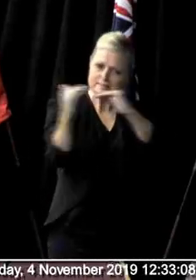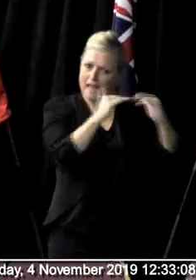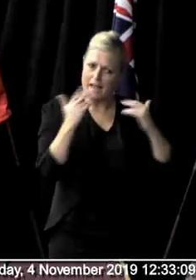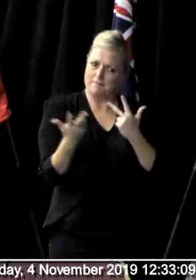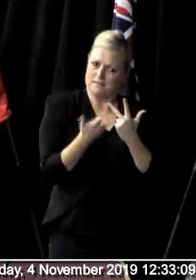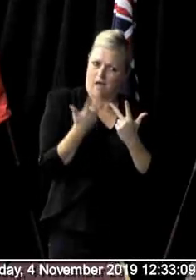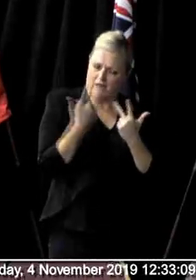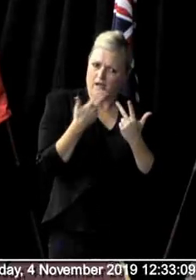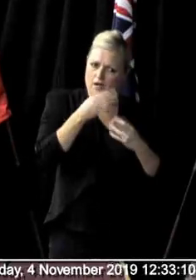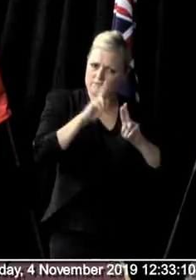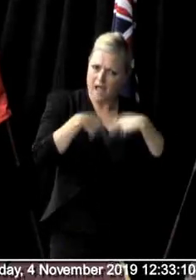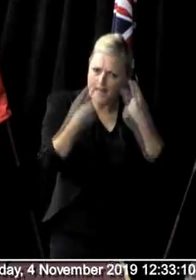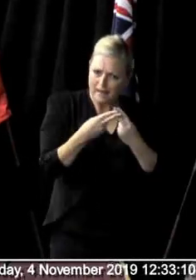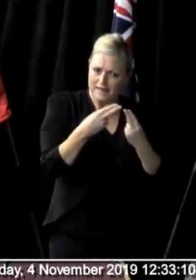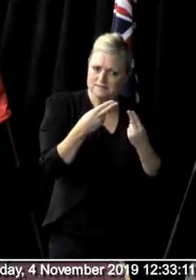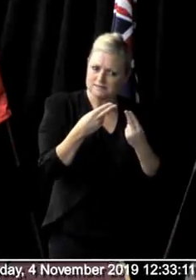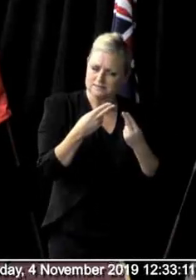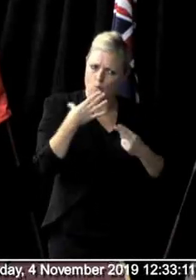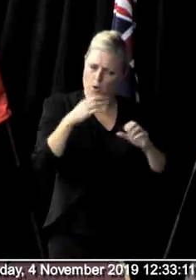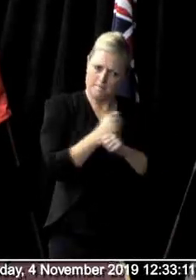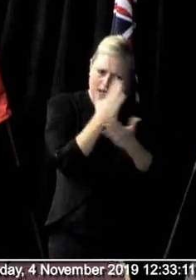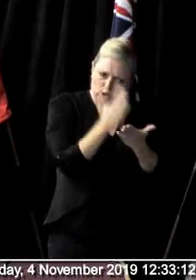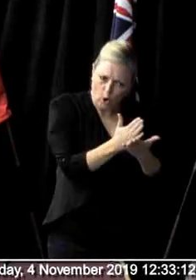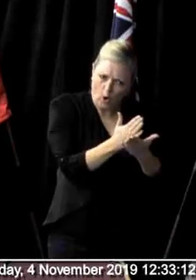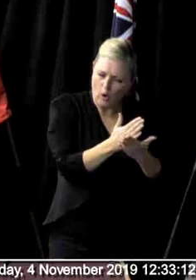So because I turned up with all my resources, and all my props and everything